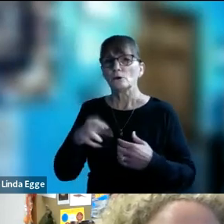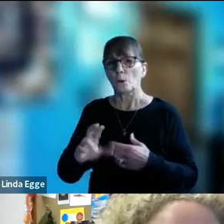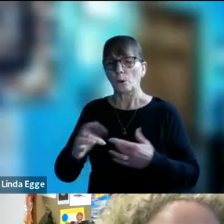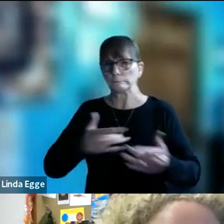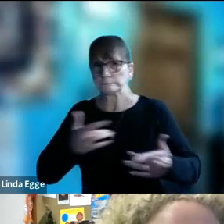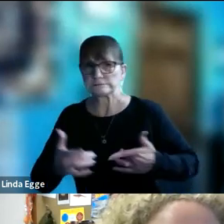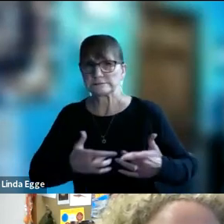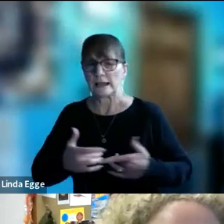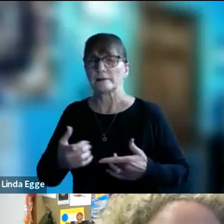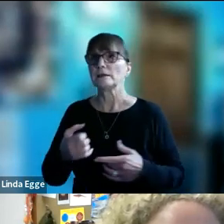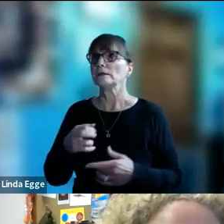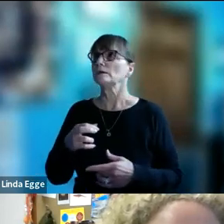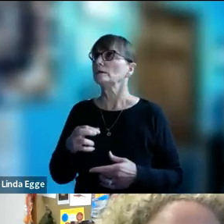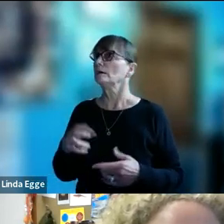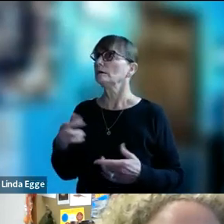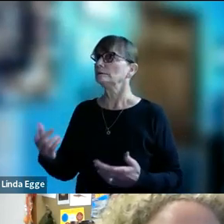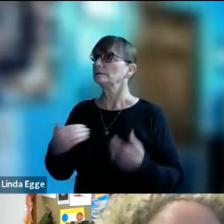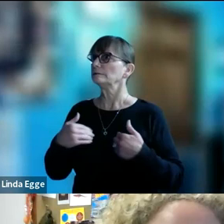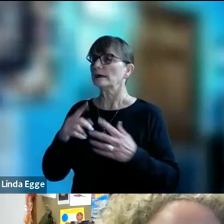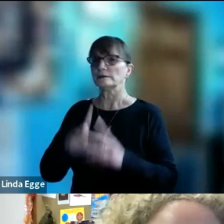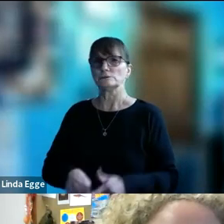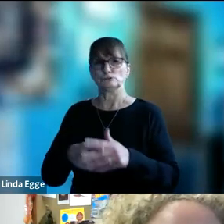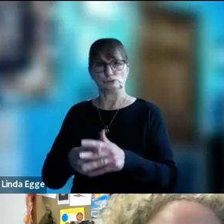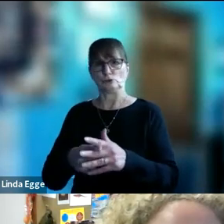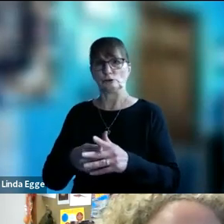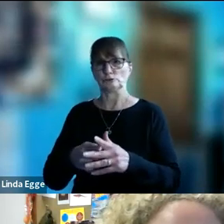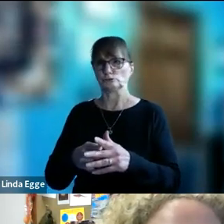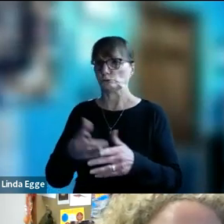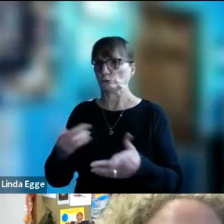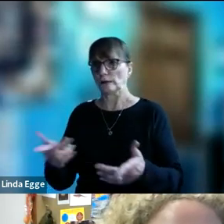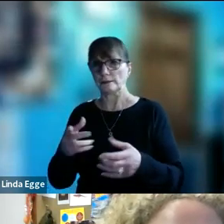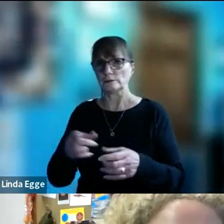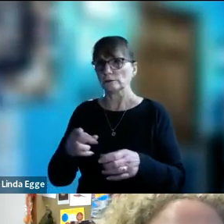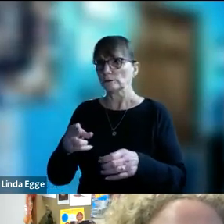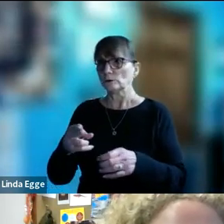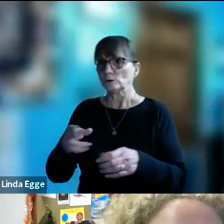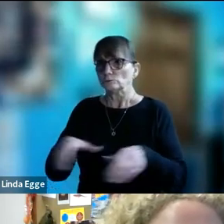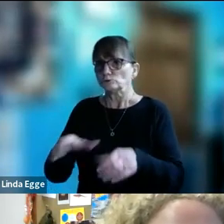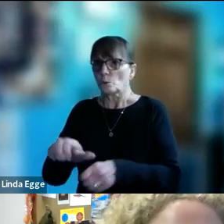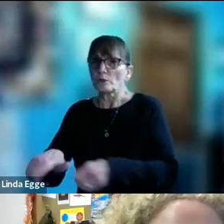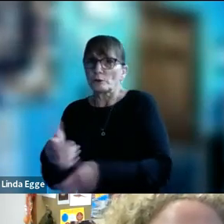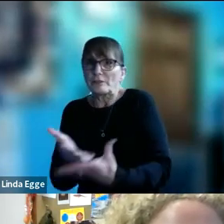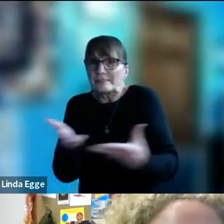they start to decompensate under any kind of stress and so they are self-medicating.